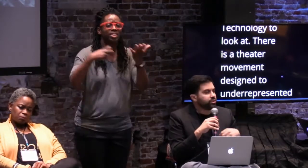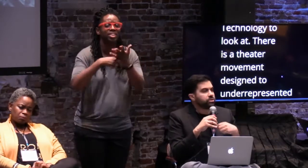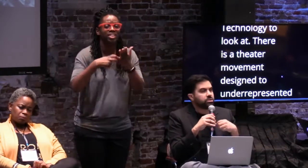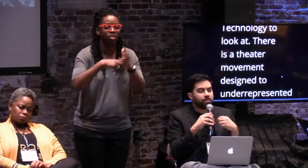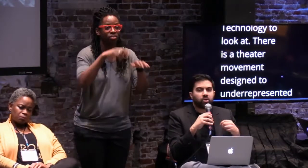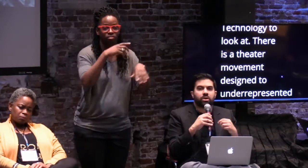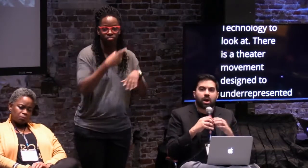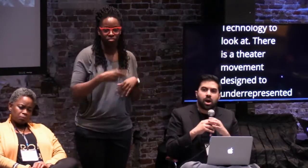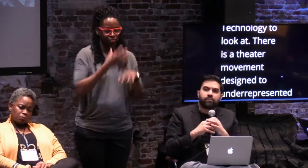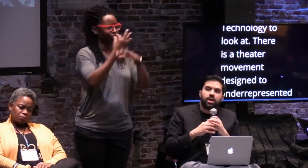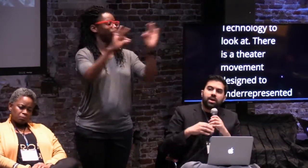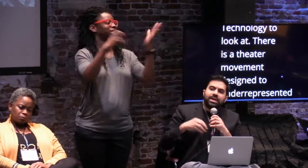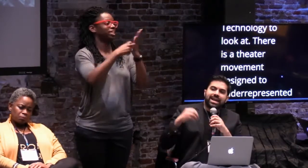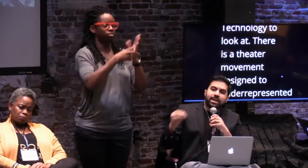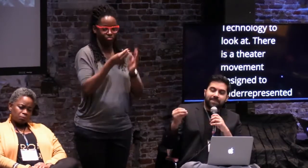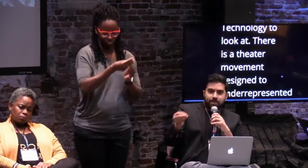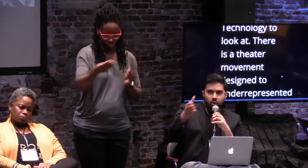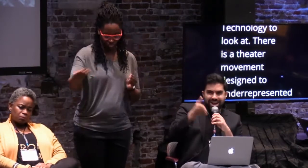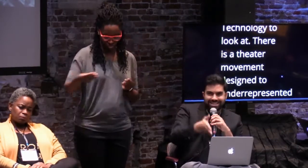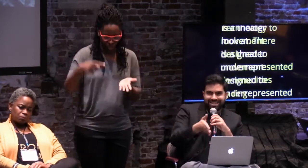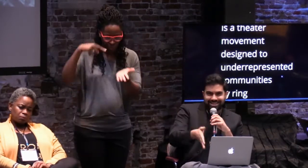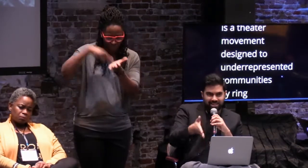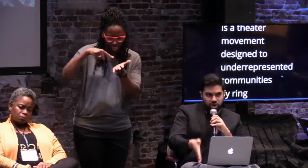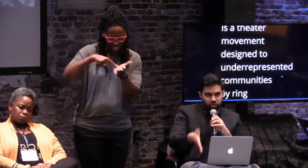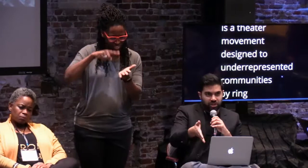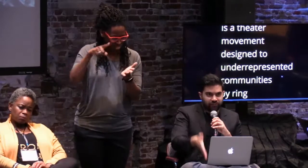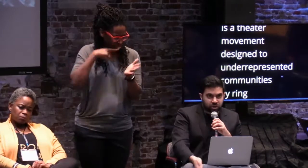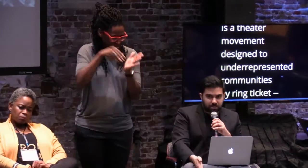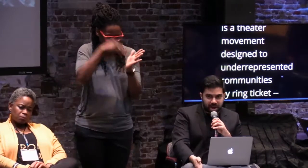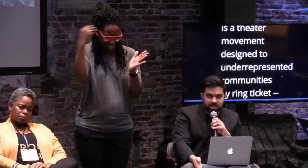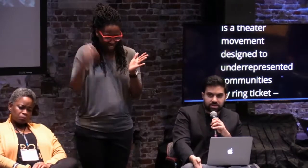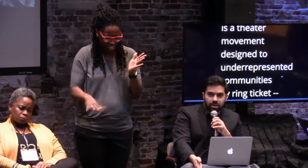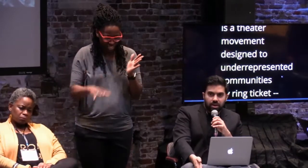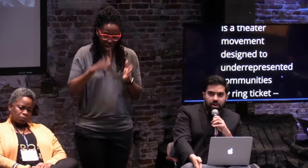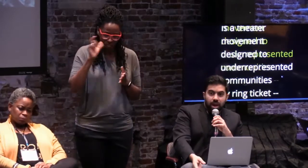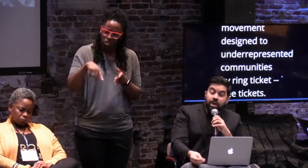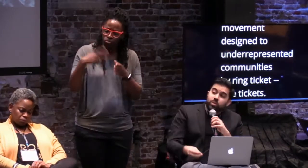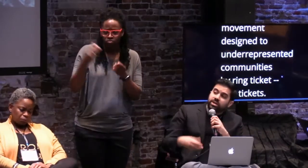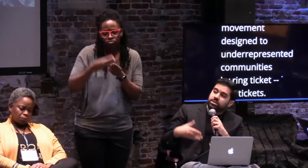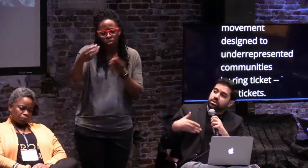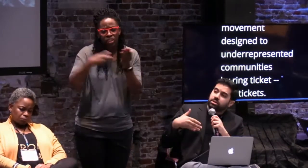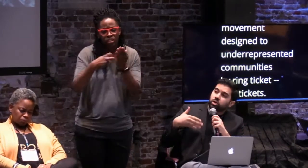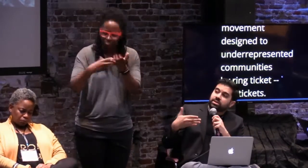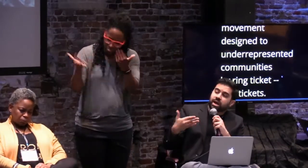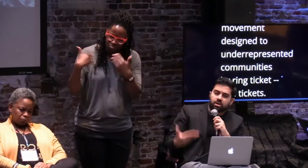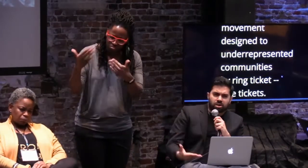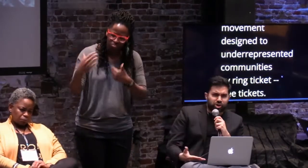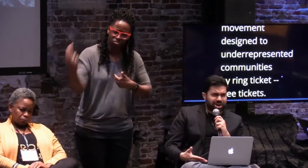Reduce the burden of getting people into the theater in the first place. And we need to look at technology.